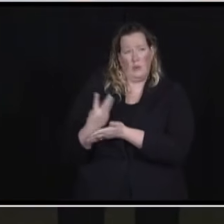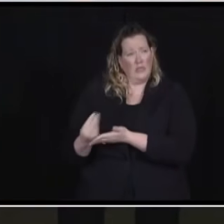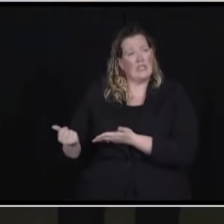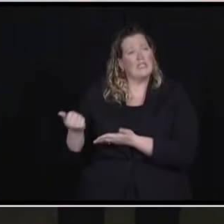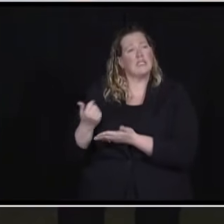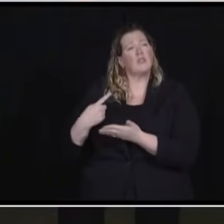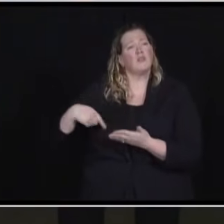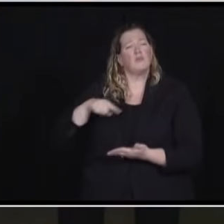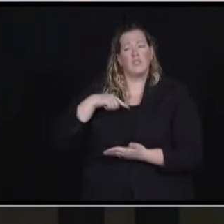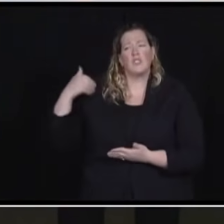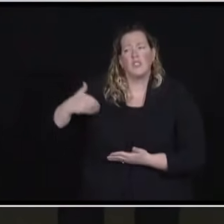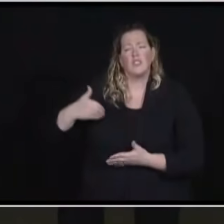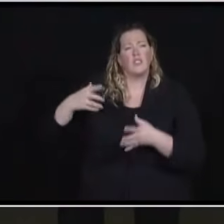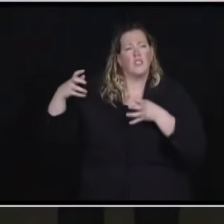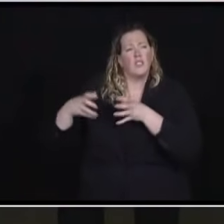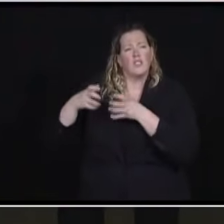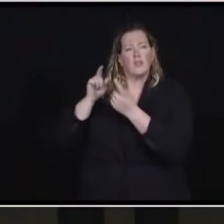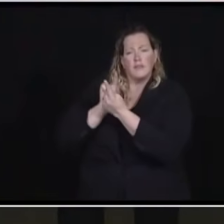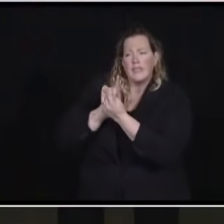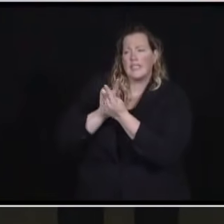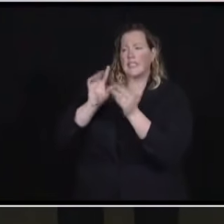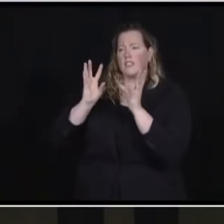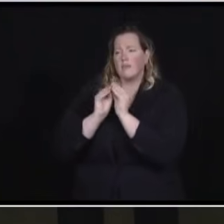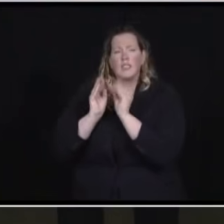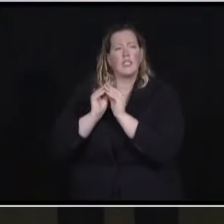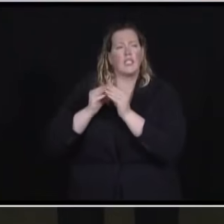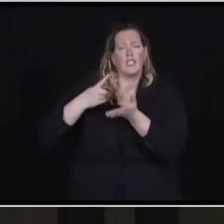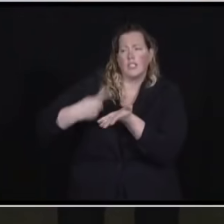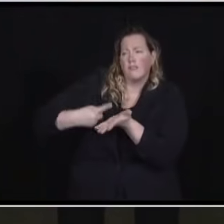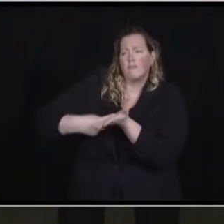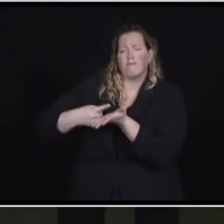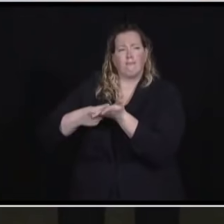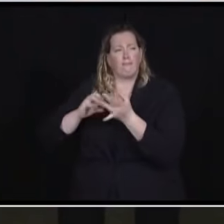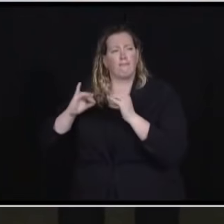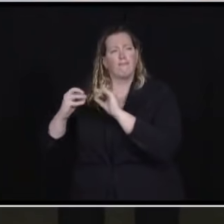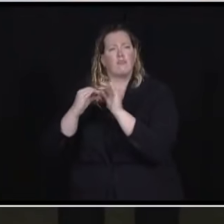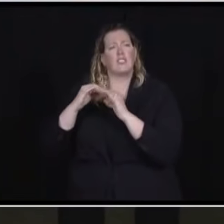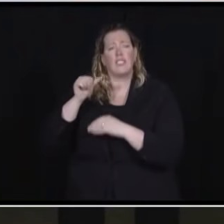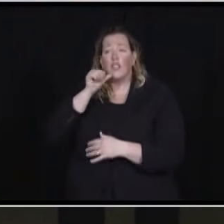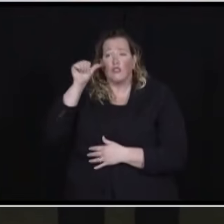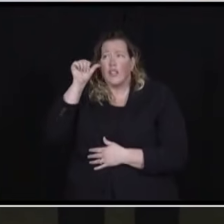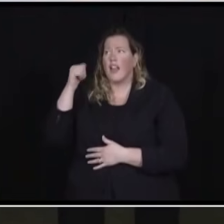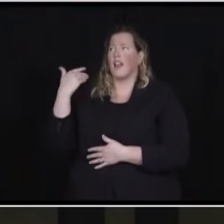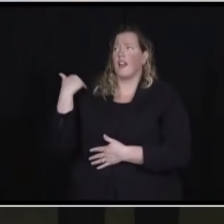January or not, I will wait to see when the vaccines arrive, but they told the premier